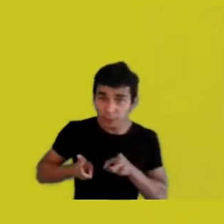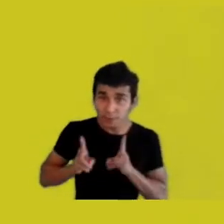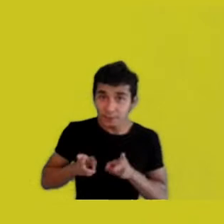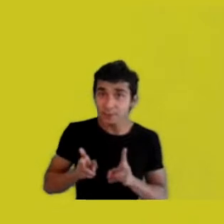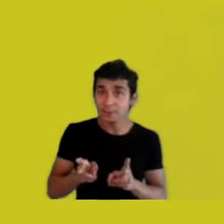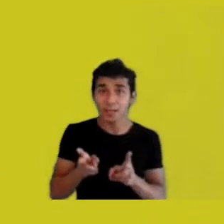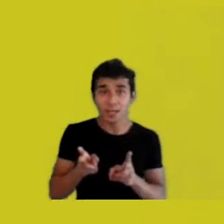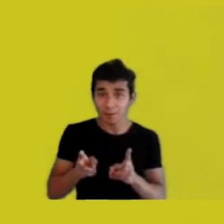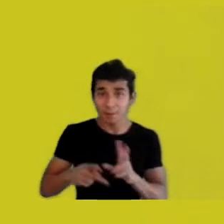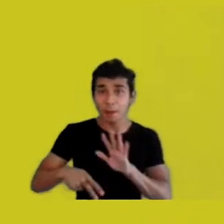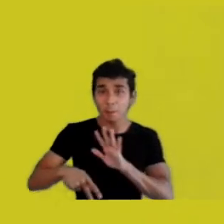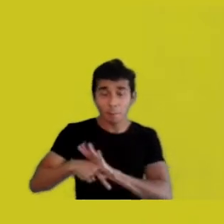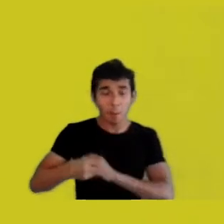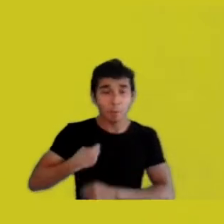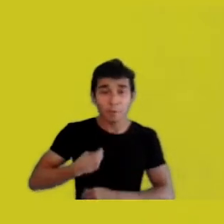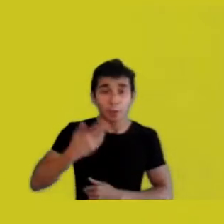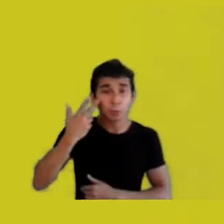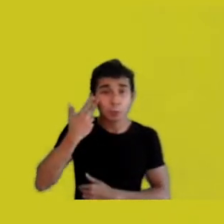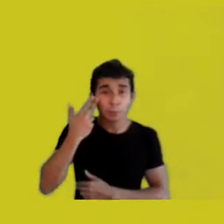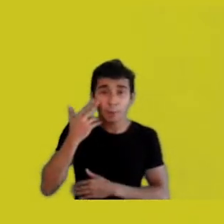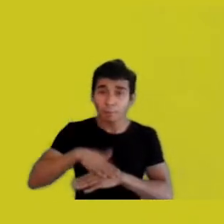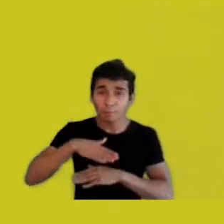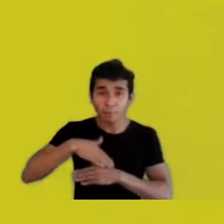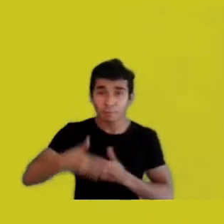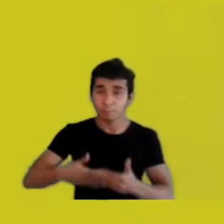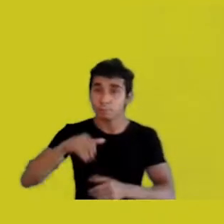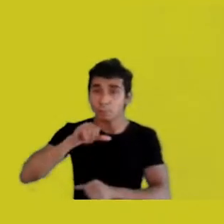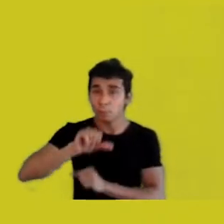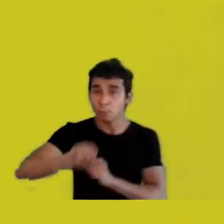That reminds me of another chant, a Caboclo chant,